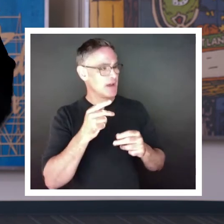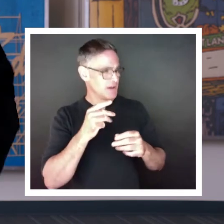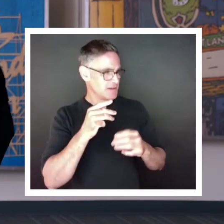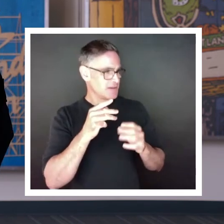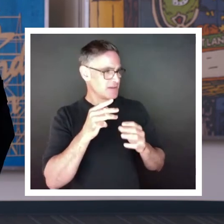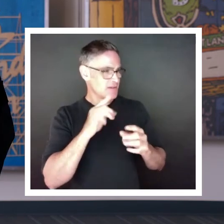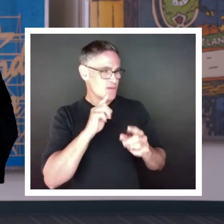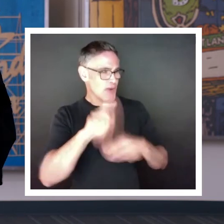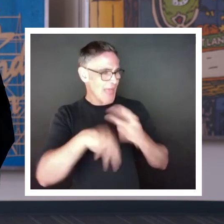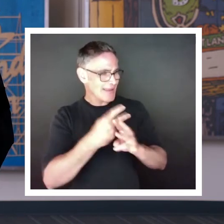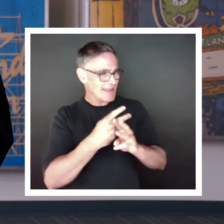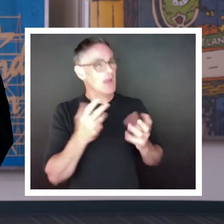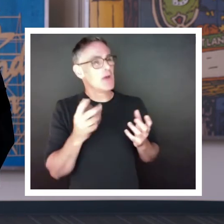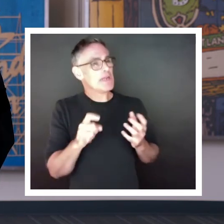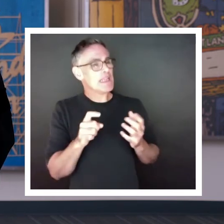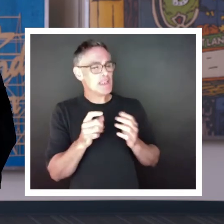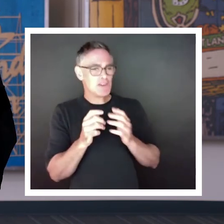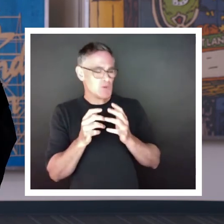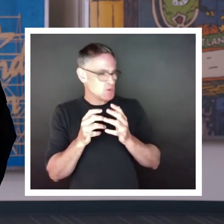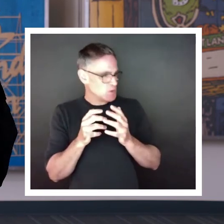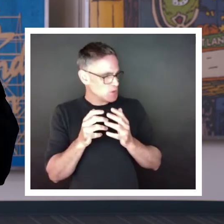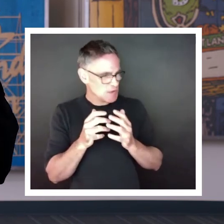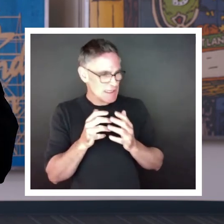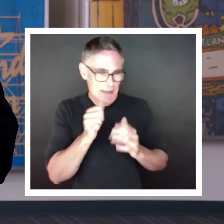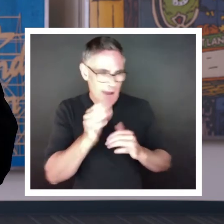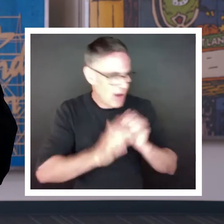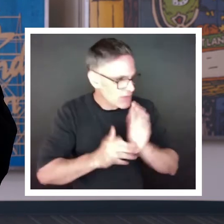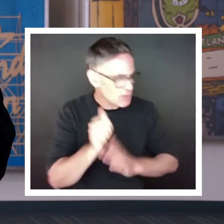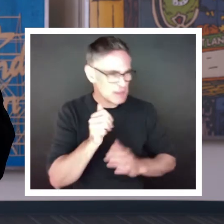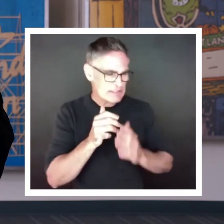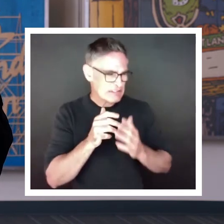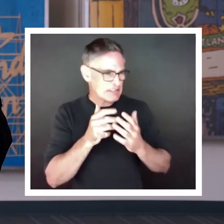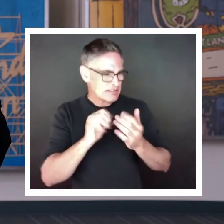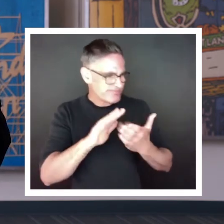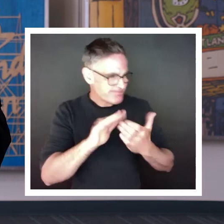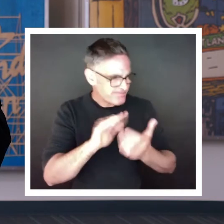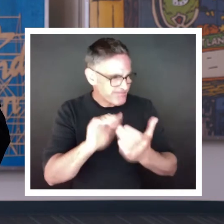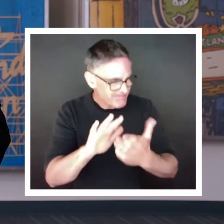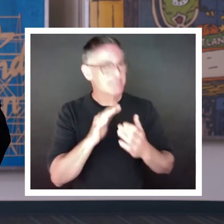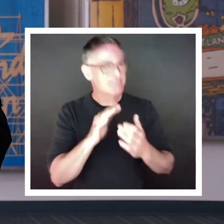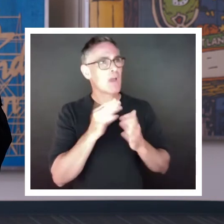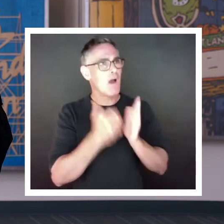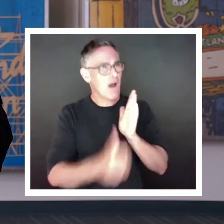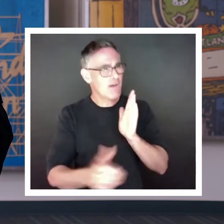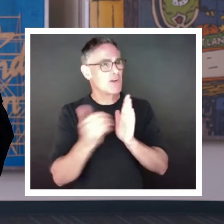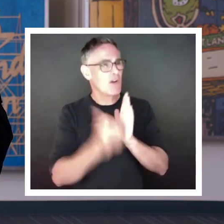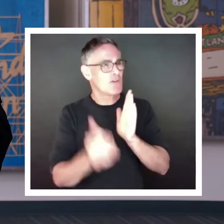and nothing to the point that it hurt sometimes a lot, and sometimes repeatedly, in order to begin to polish